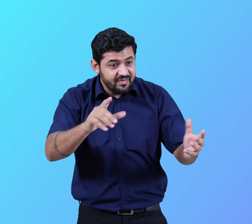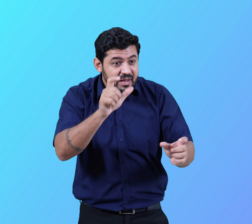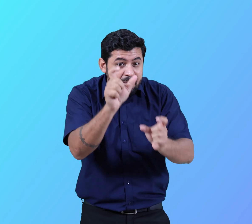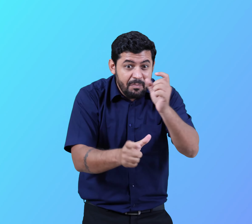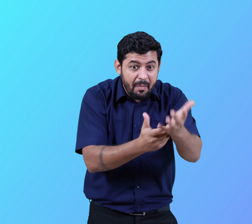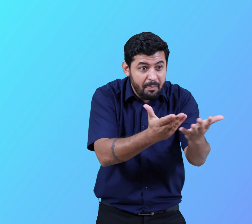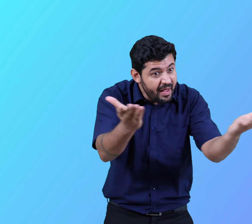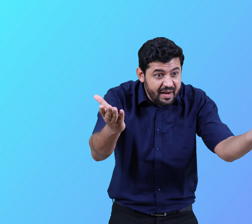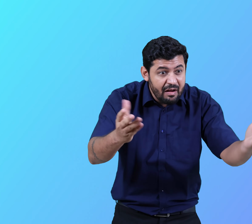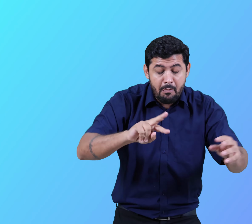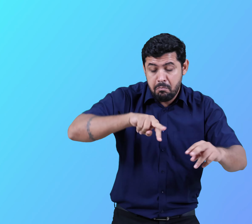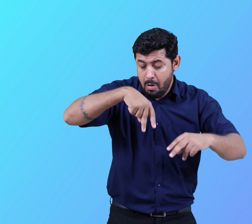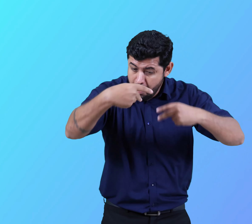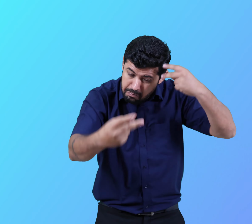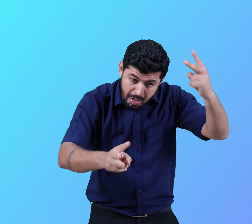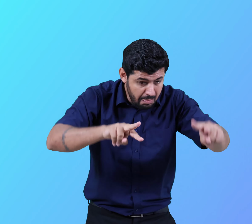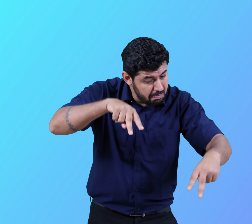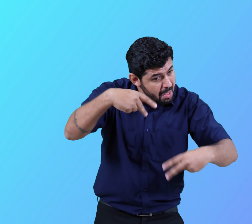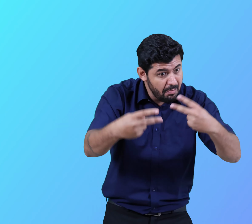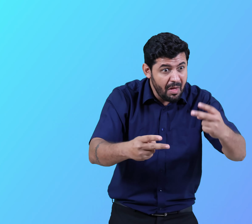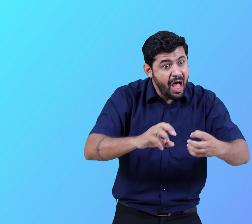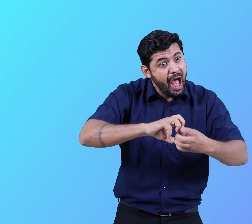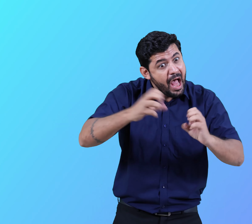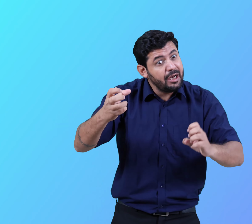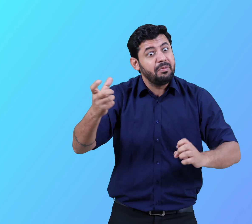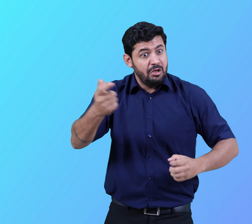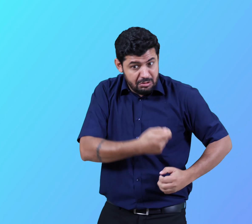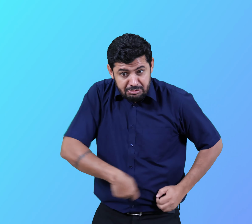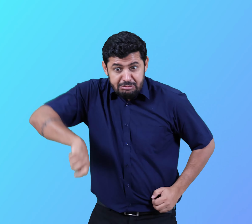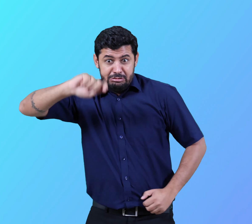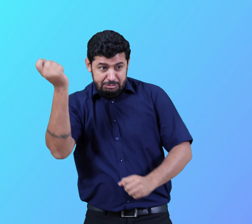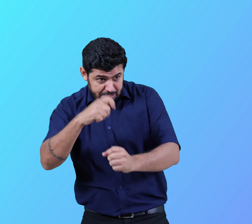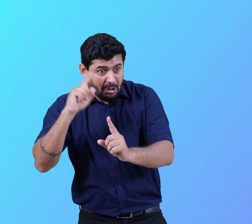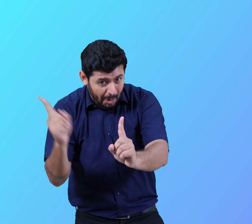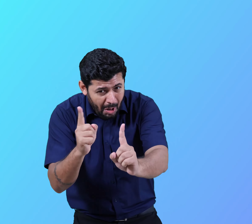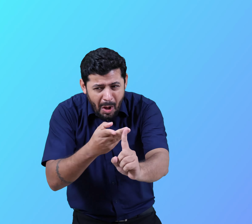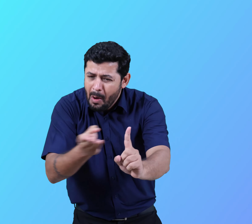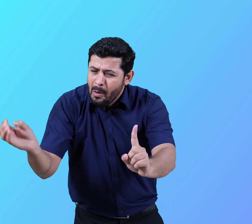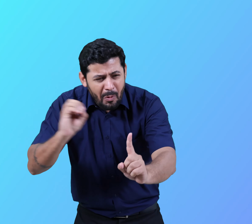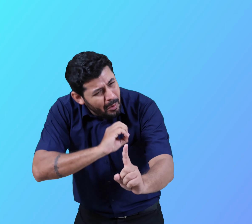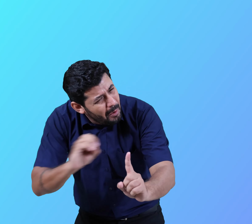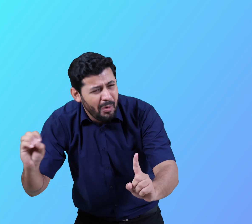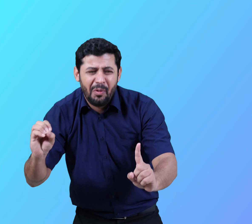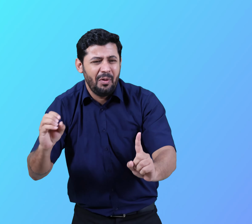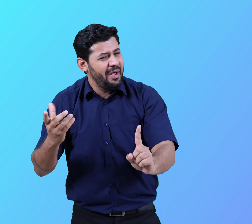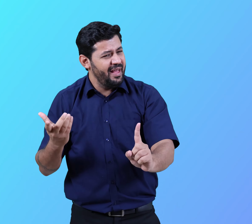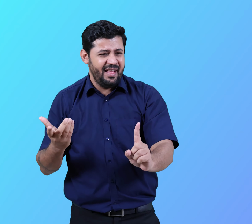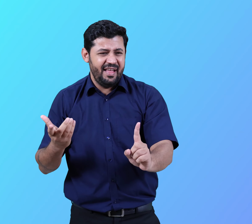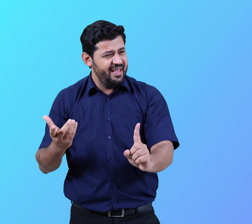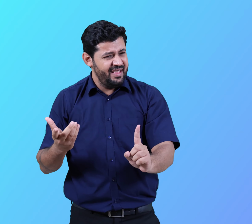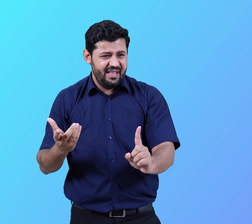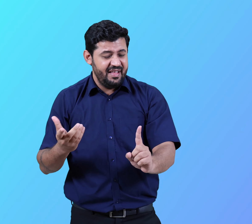They will run as if someone is chasing them with a sword. They will fall over each other—even when no one is chasing them.